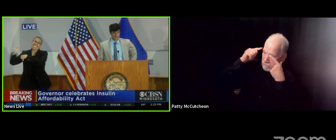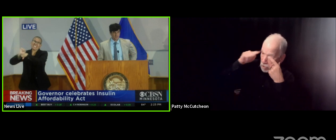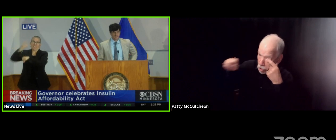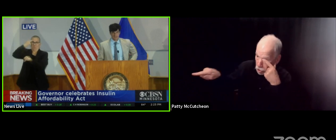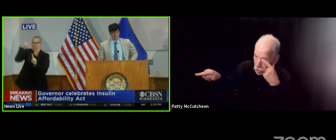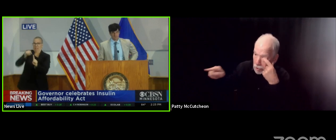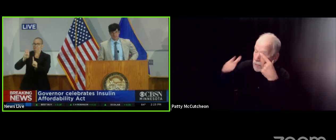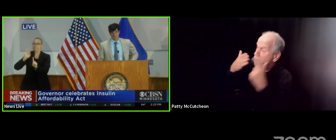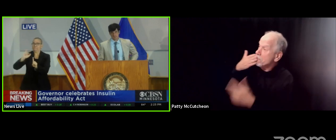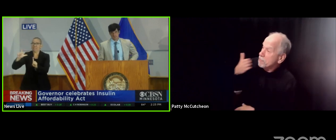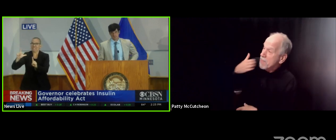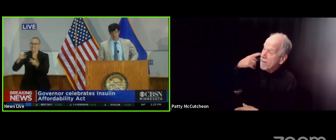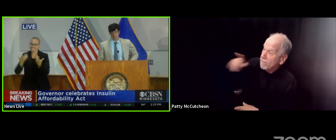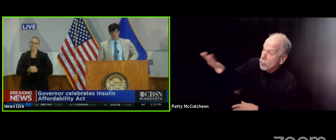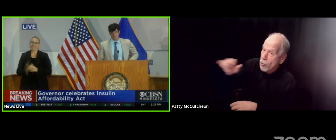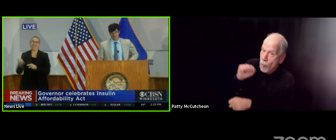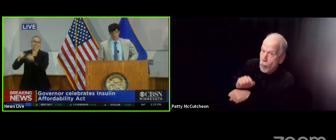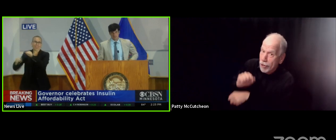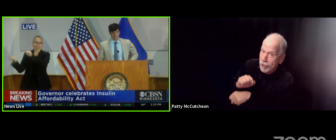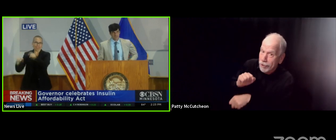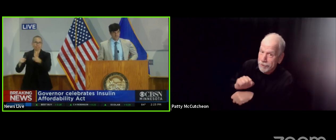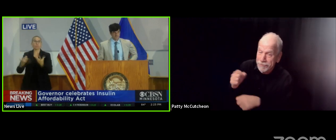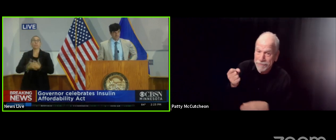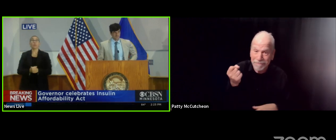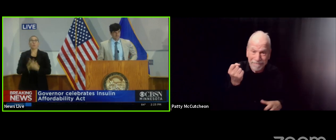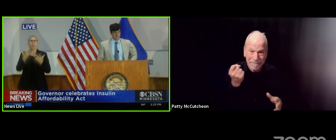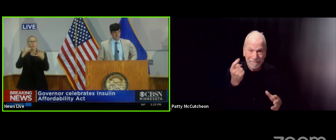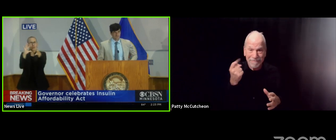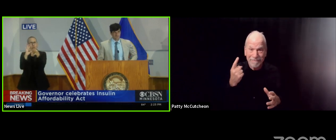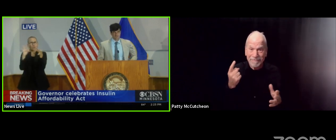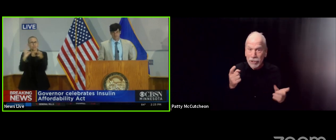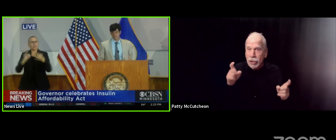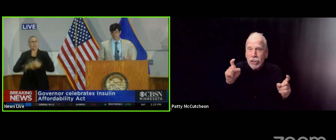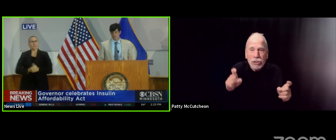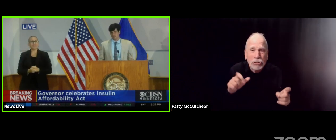THAT BEING SAID, WE SHOULDN'T HAVE TO BE HERE. THAT VIAL THAT WAS HELD UP COSTS $3 TO $7